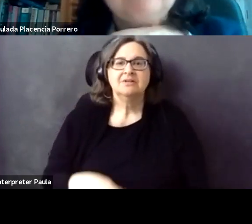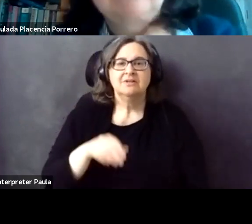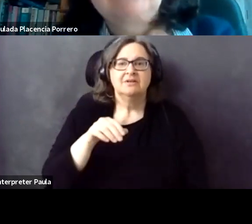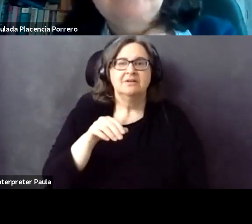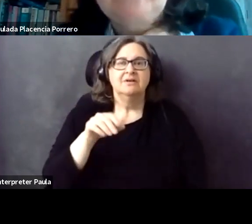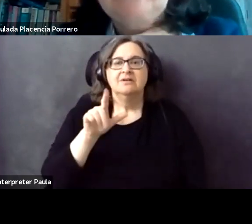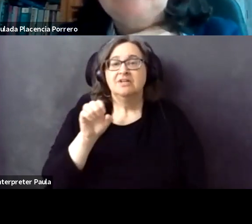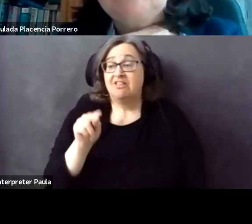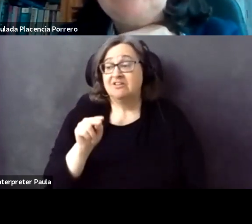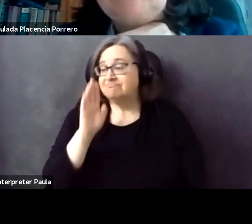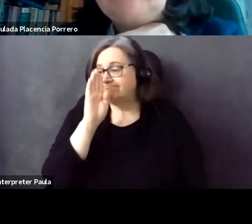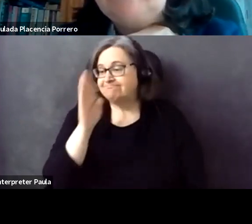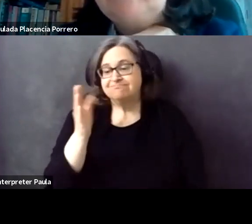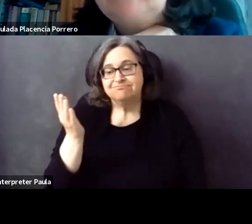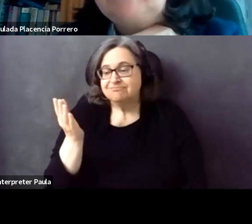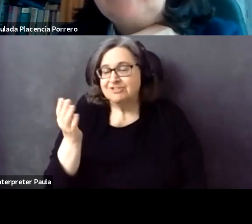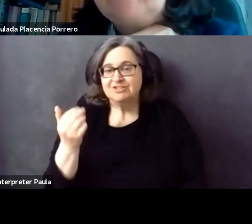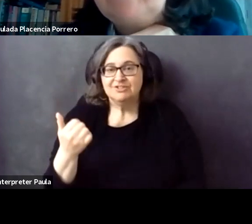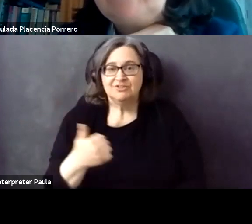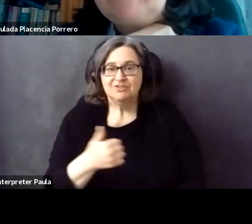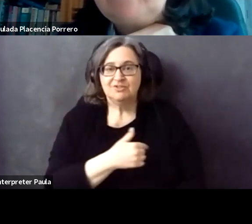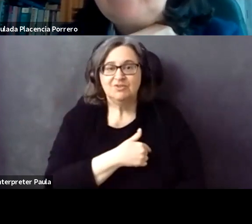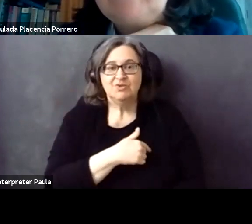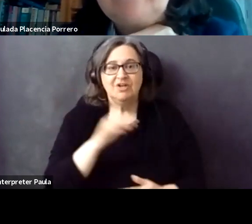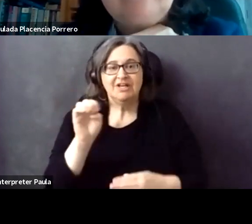need legislation to show the business opportunity? That doesn't make sense